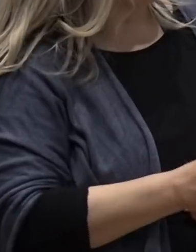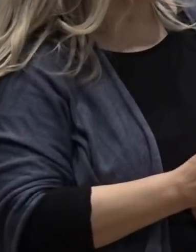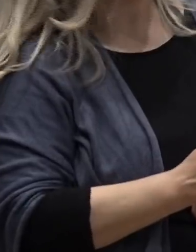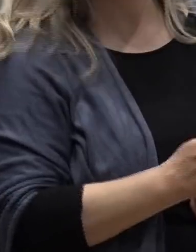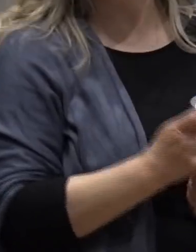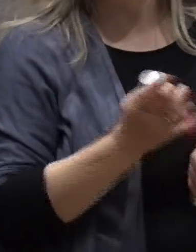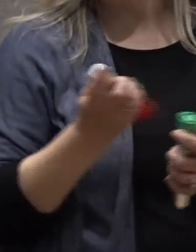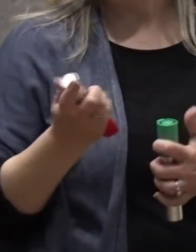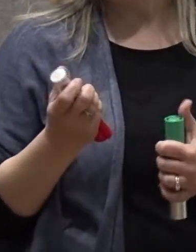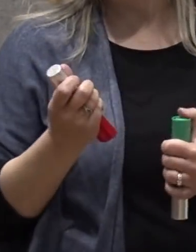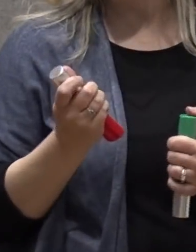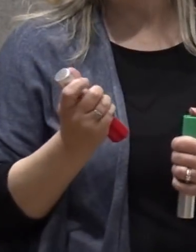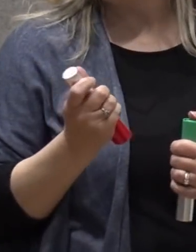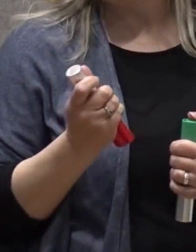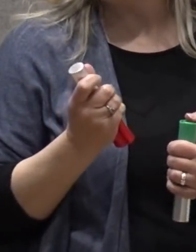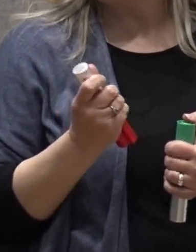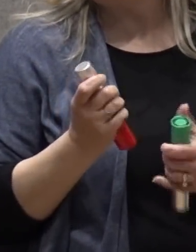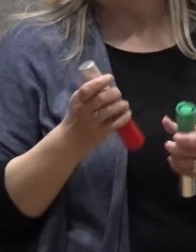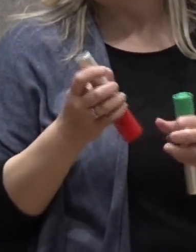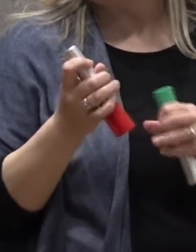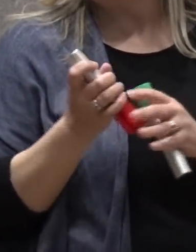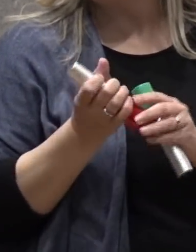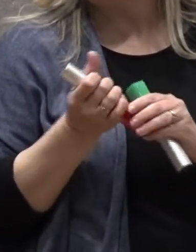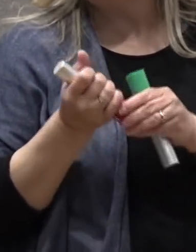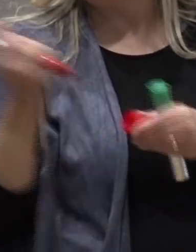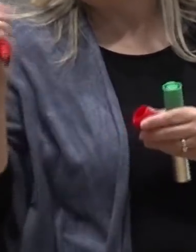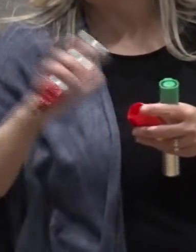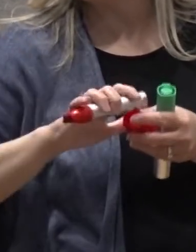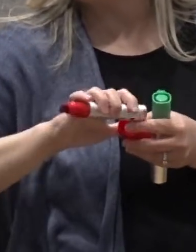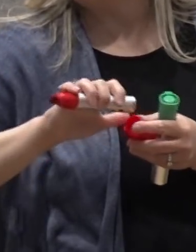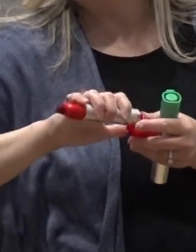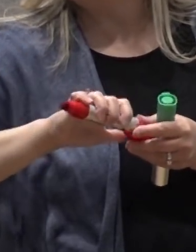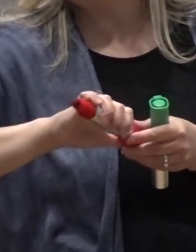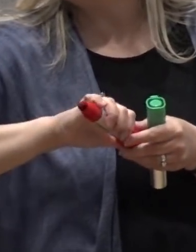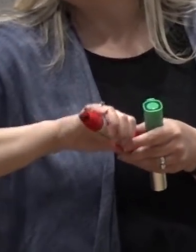I have one more area for one more leaf. Do we have any more acts of kindness?